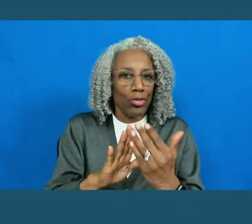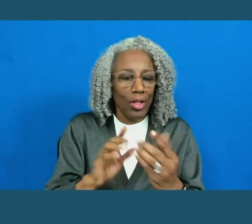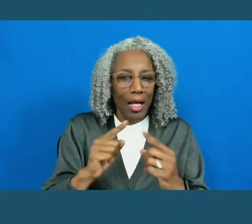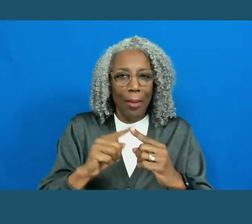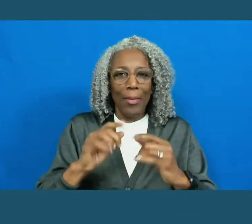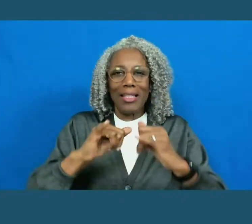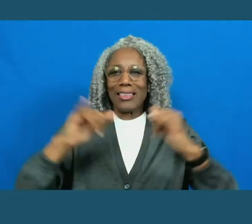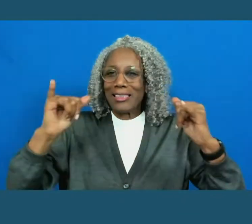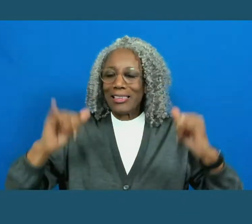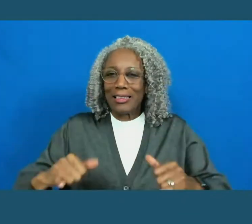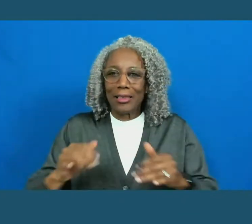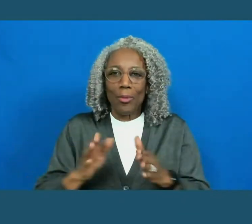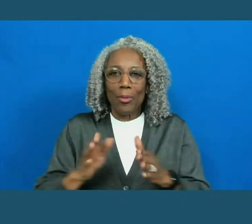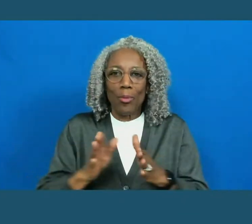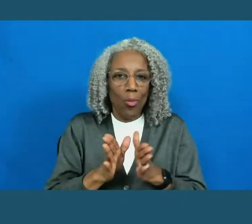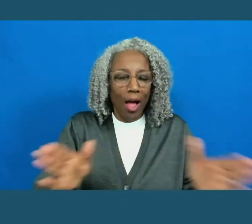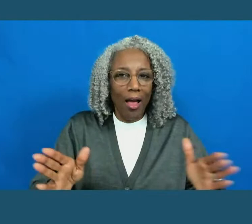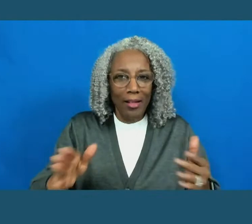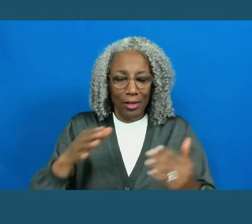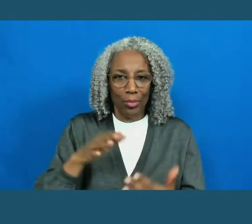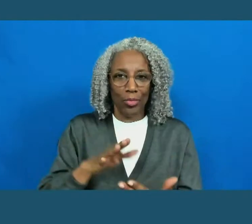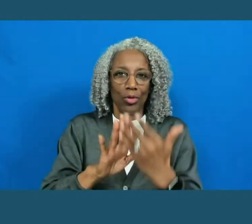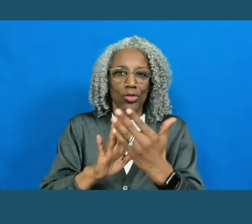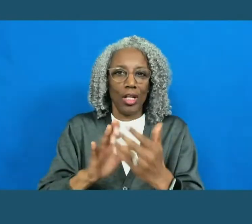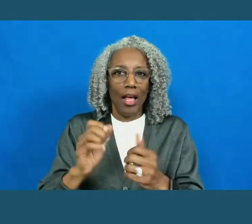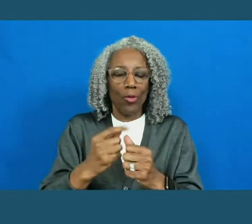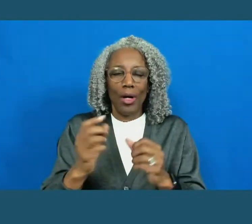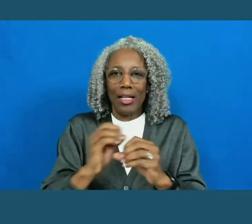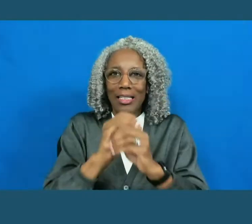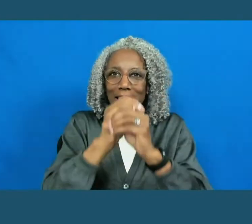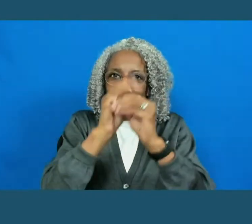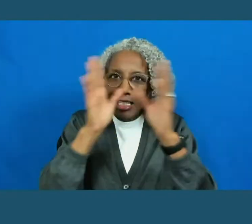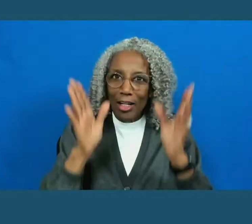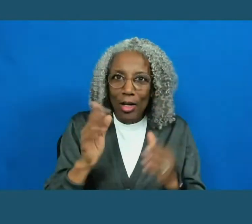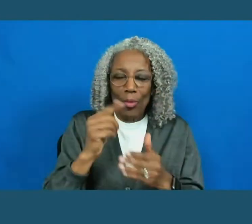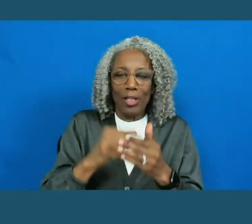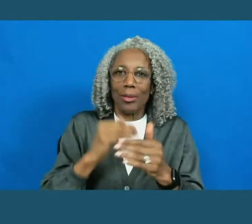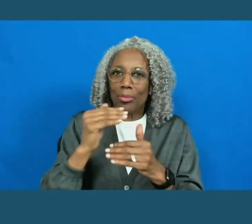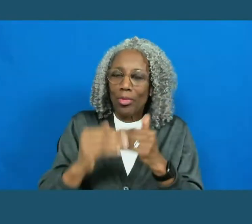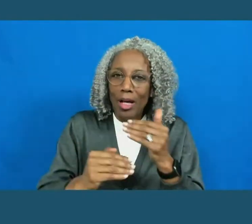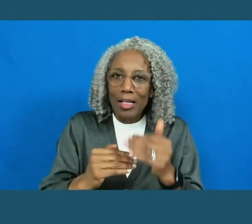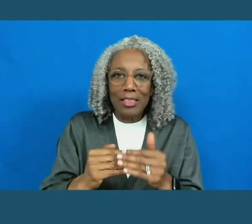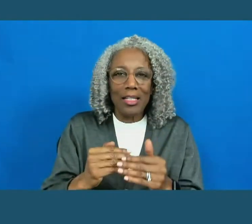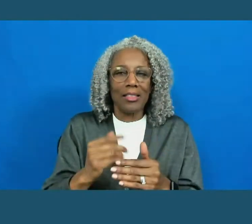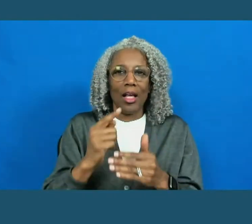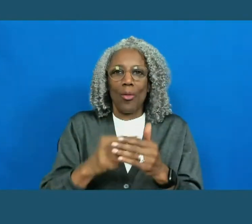be a system wide approach. So that everyone is clear on what